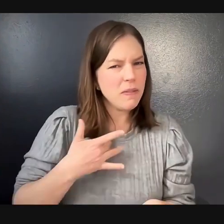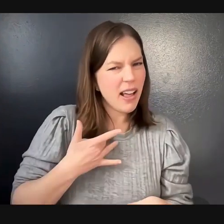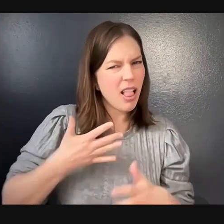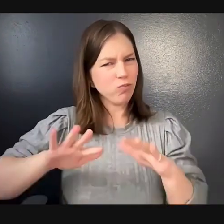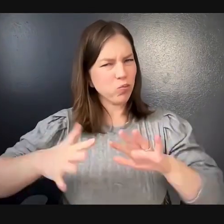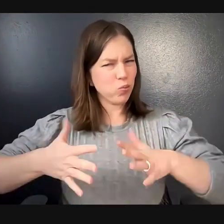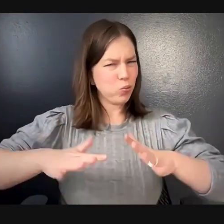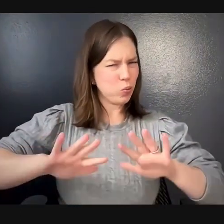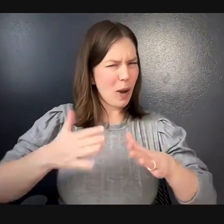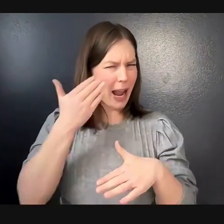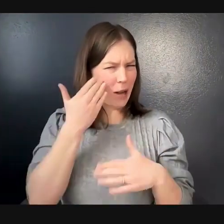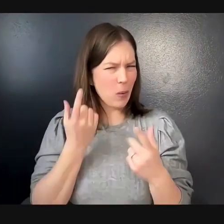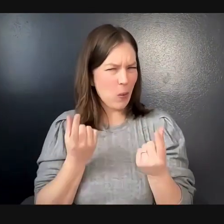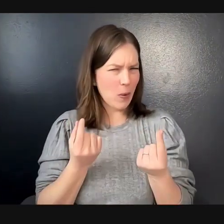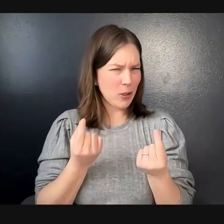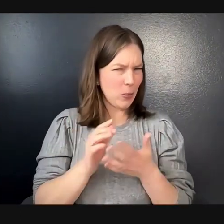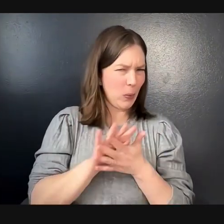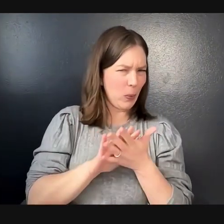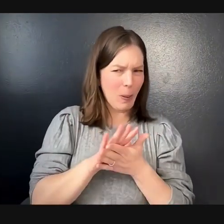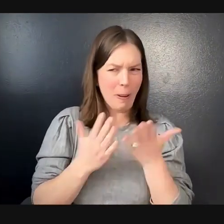You kind of know what to do, but you're not sure.